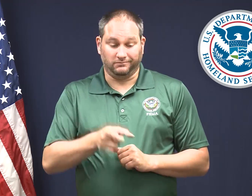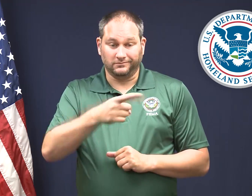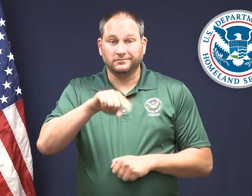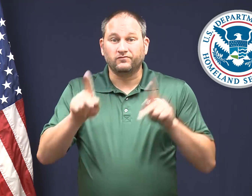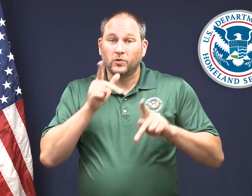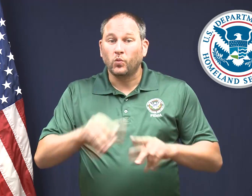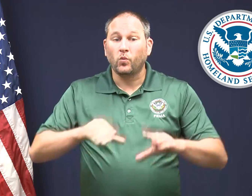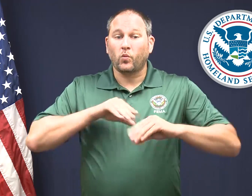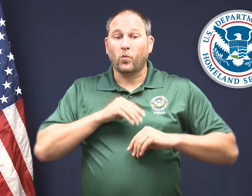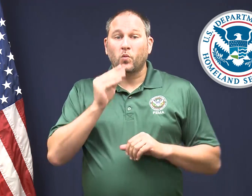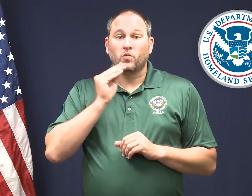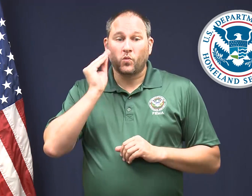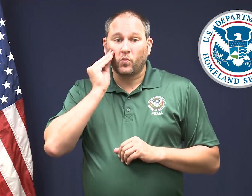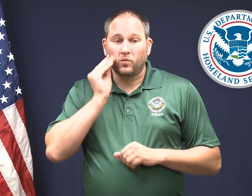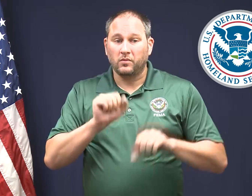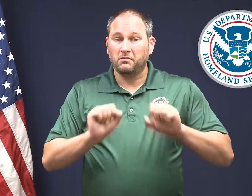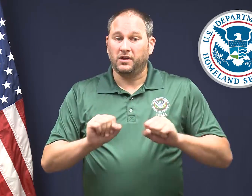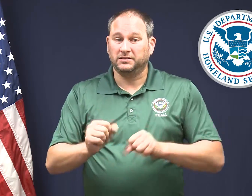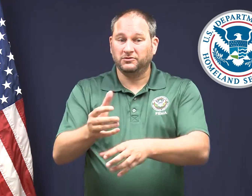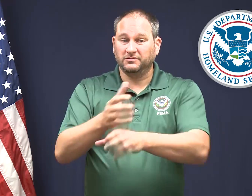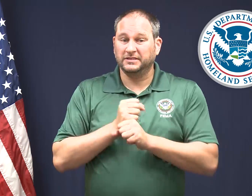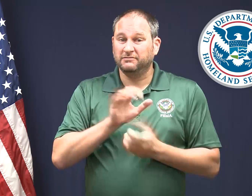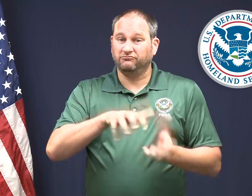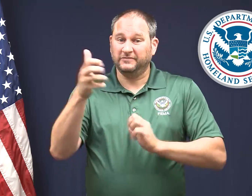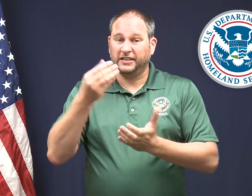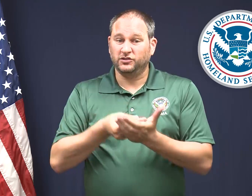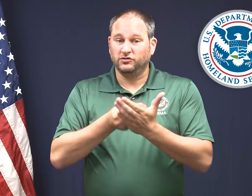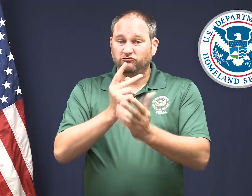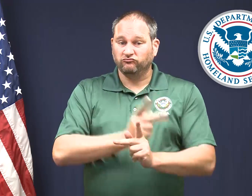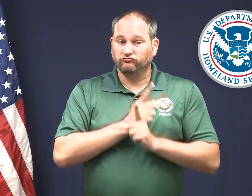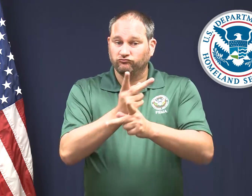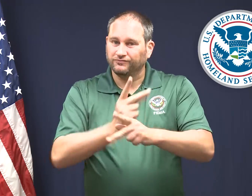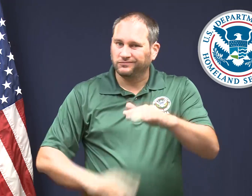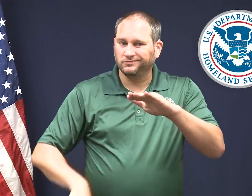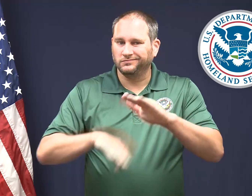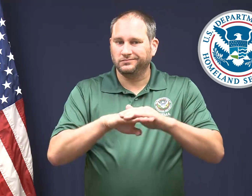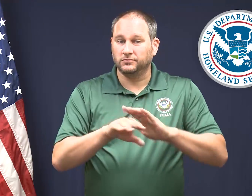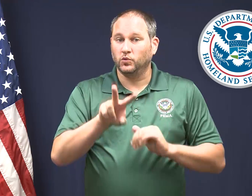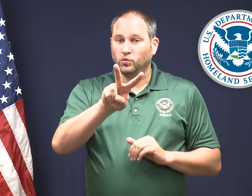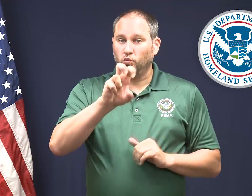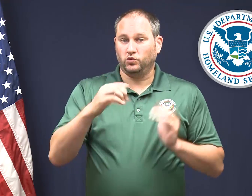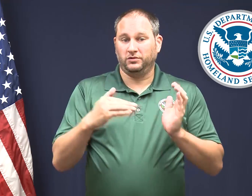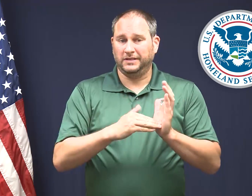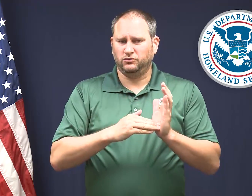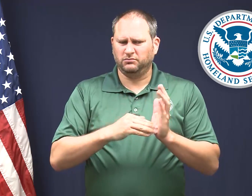A homeowner may be able to get a disaster loan for up to $200,000